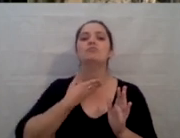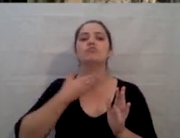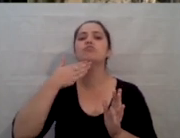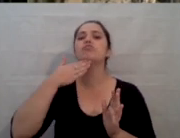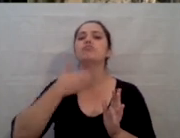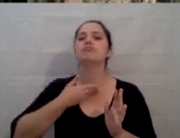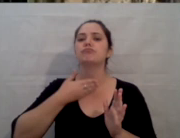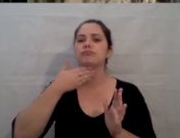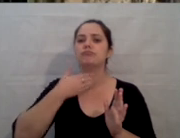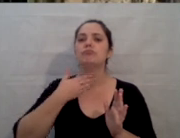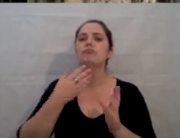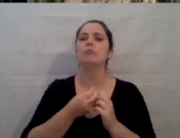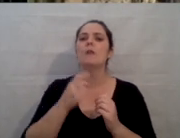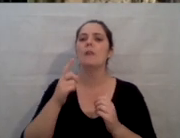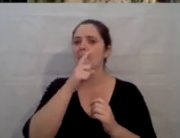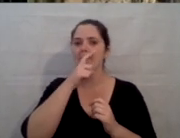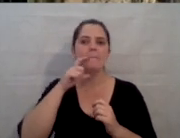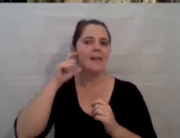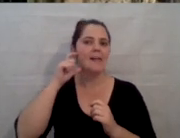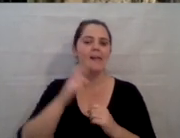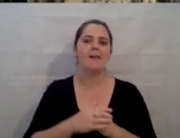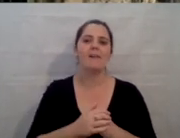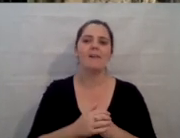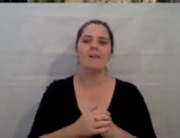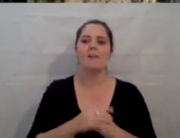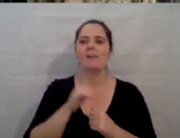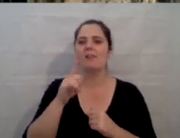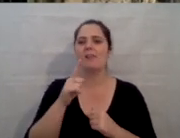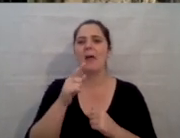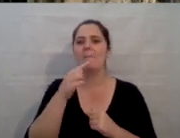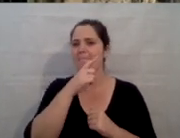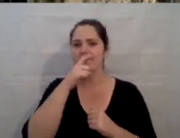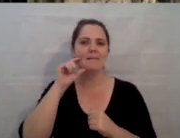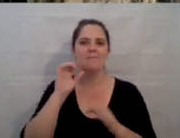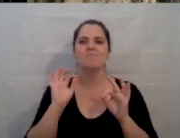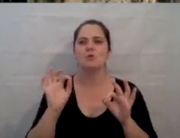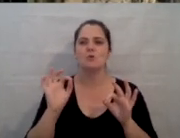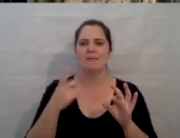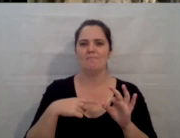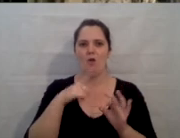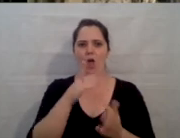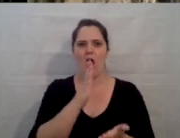up to his mask – the mask gives you a nice graphic thing that you can grab onto –